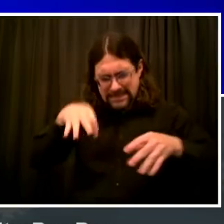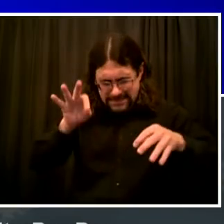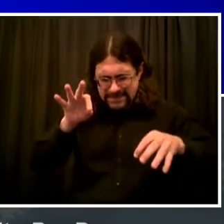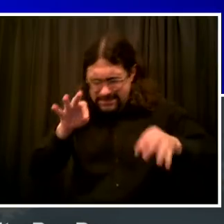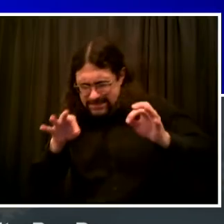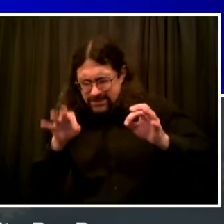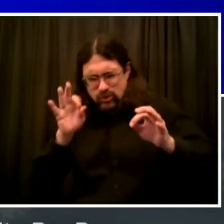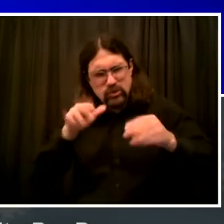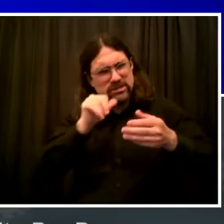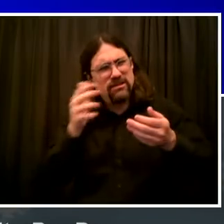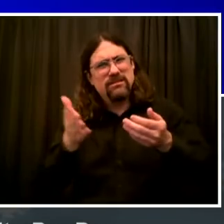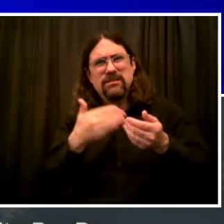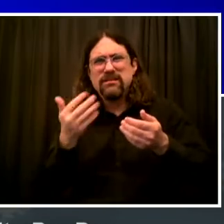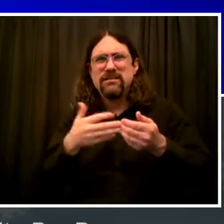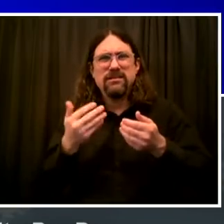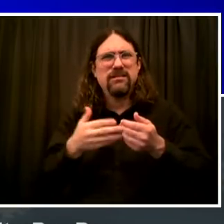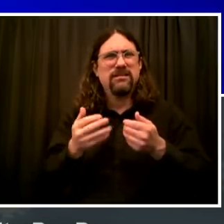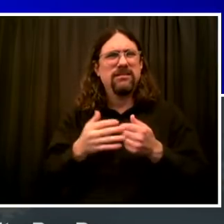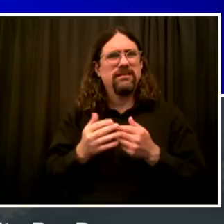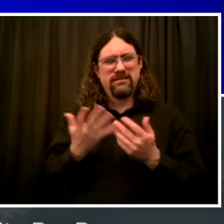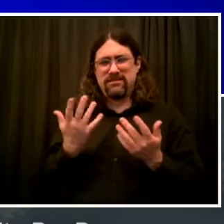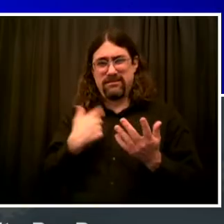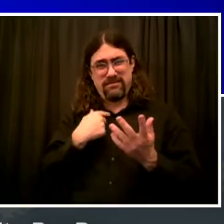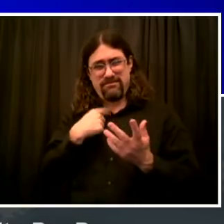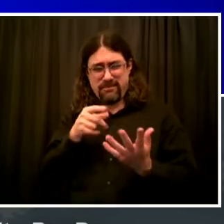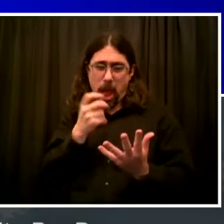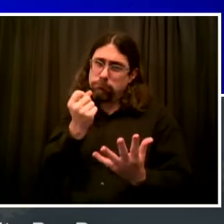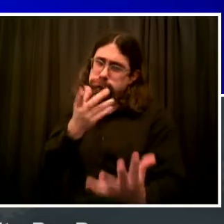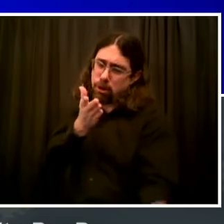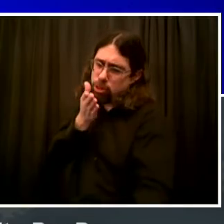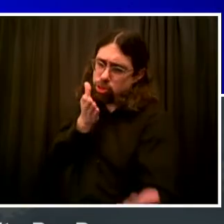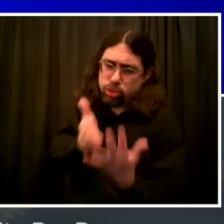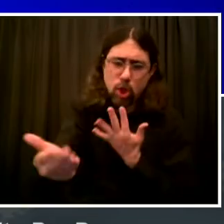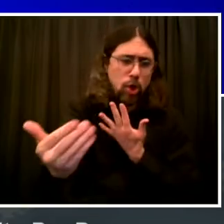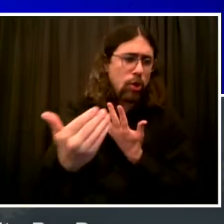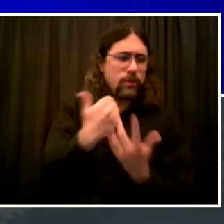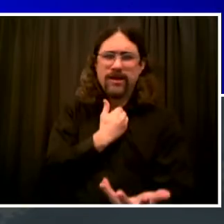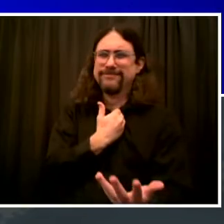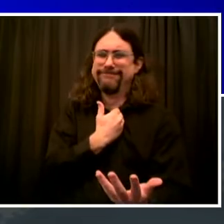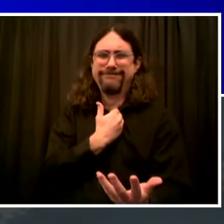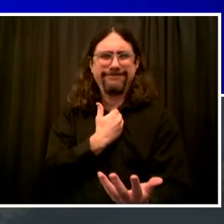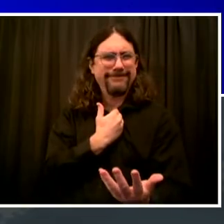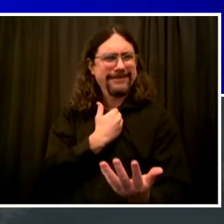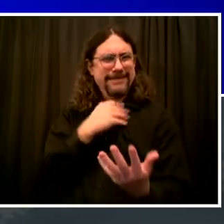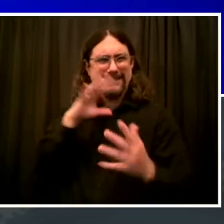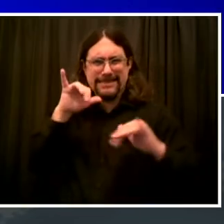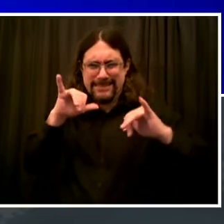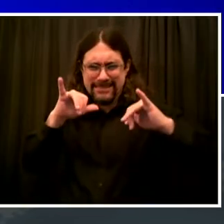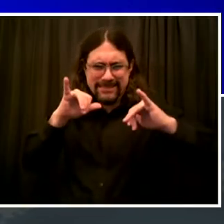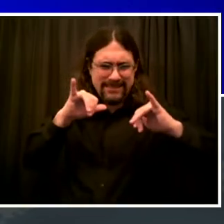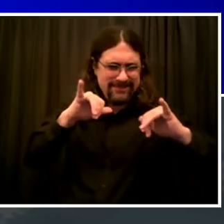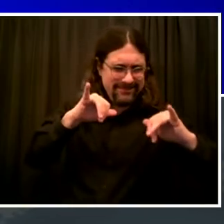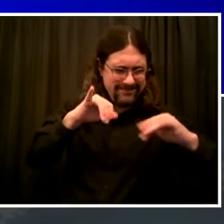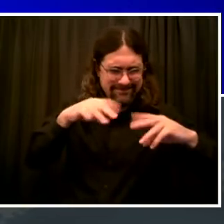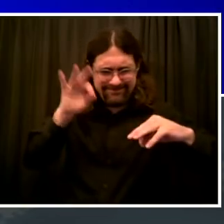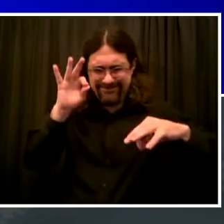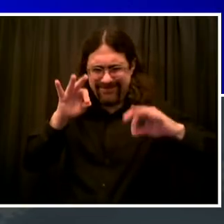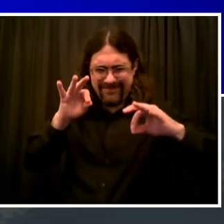DEALING WITH SOMETHING NEW THAT MEDICAL SCIENCE TELLS US WHAT WE